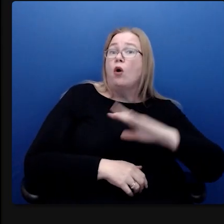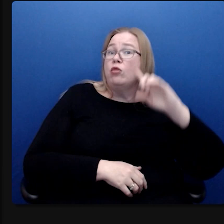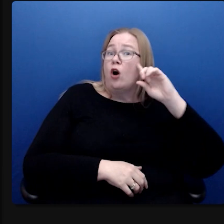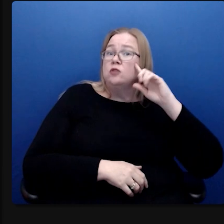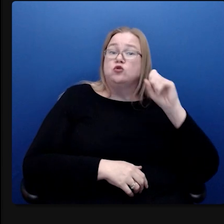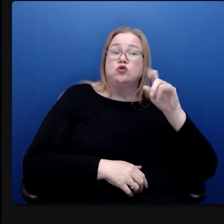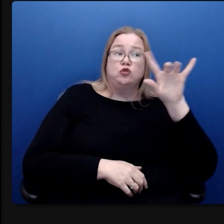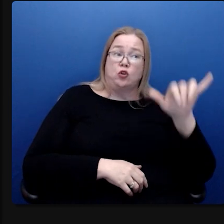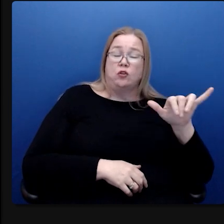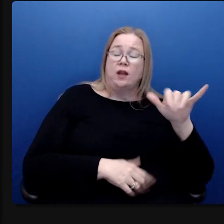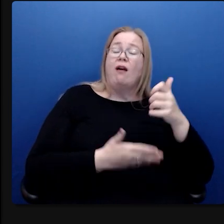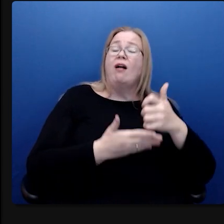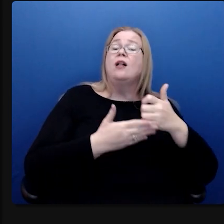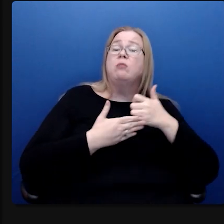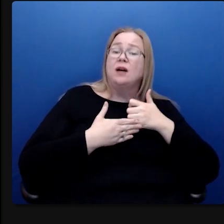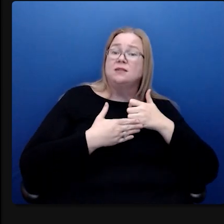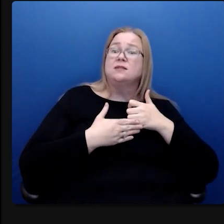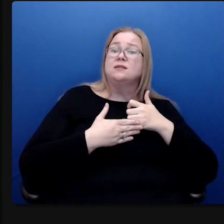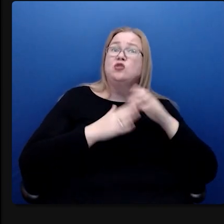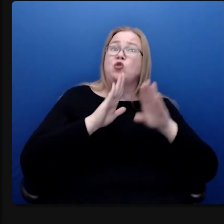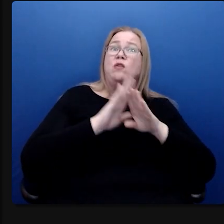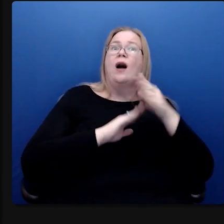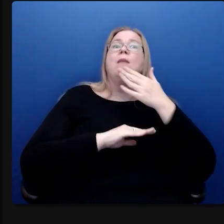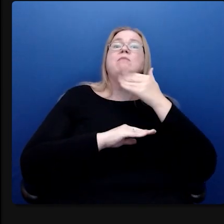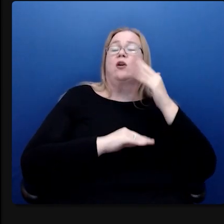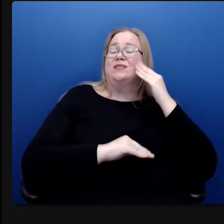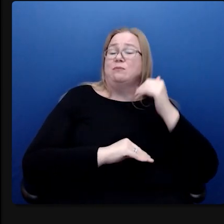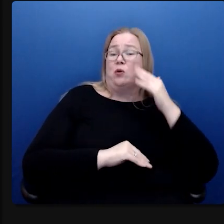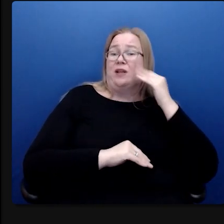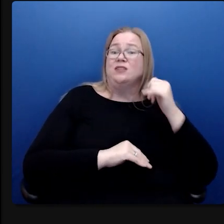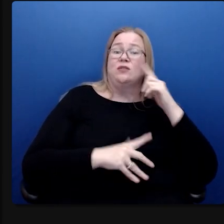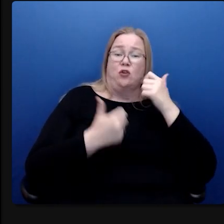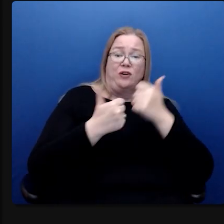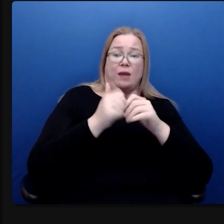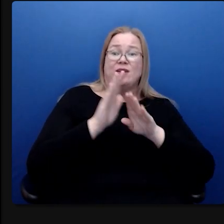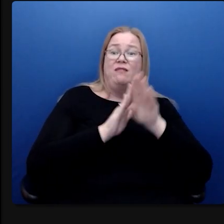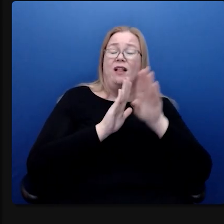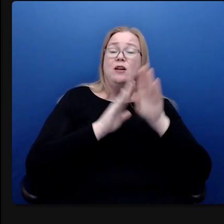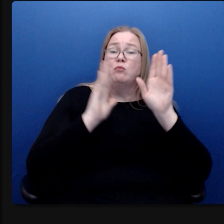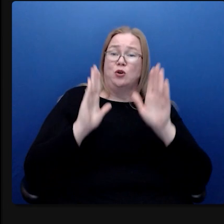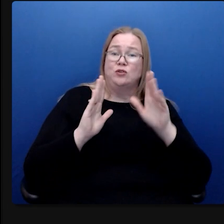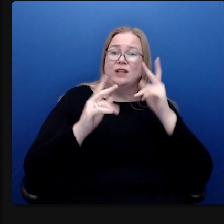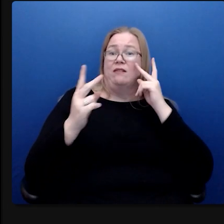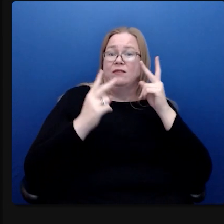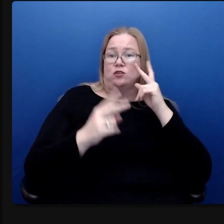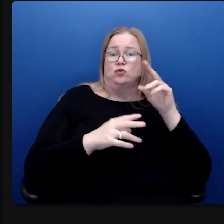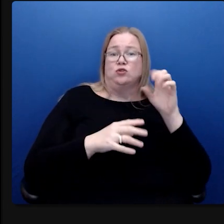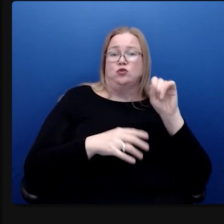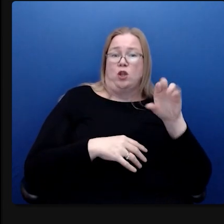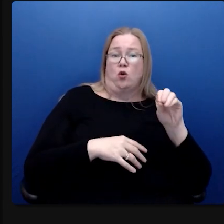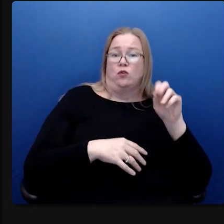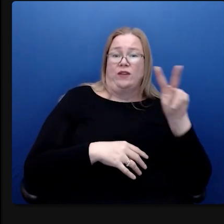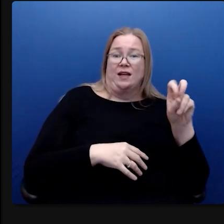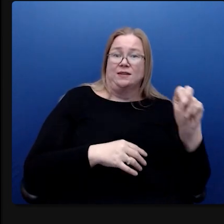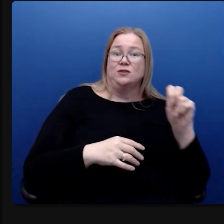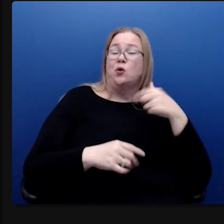[David] Let us know your thoughts in a survey and help us build an even better experience for game developers in Visual Studio.